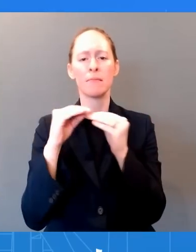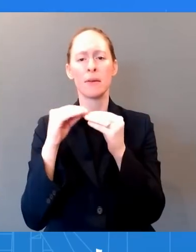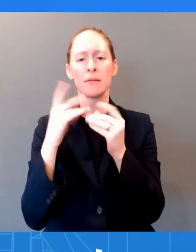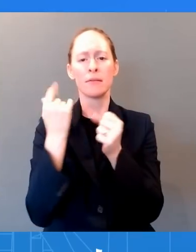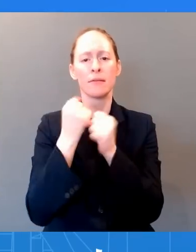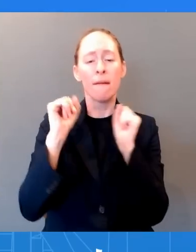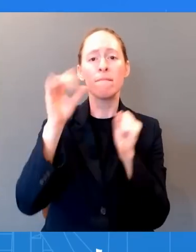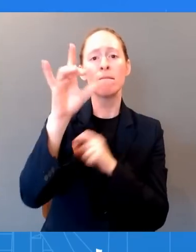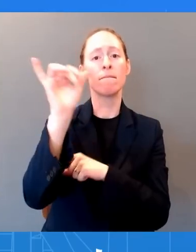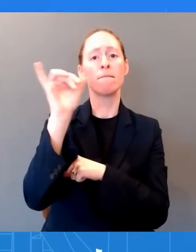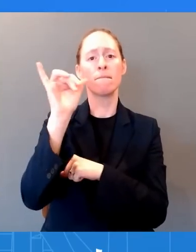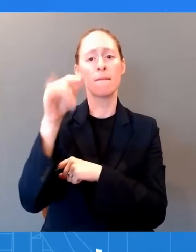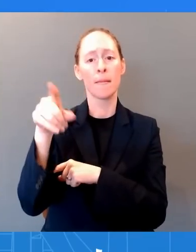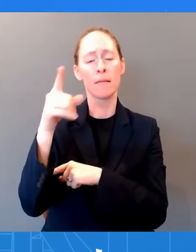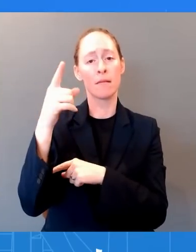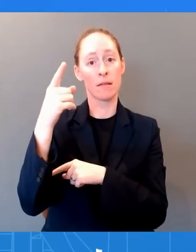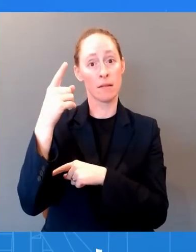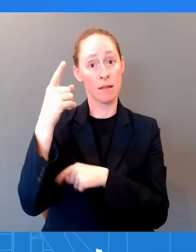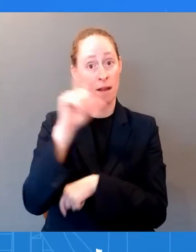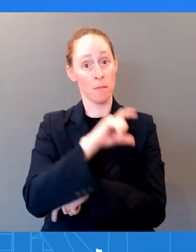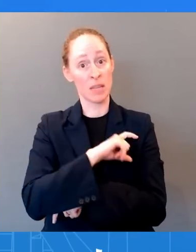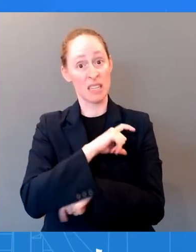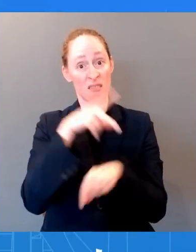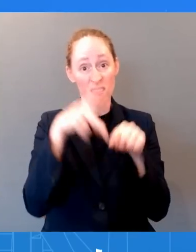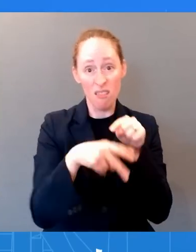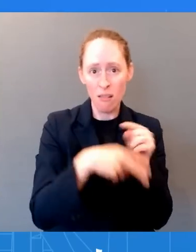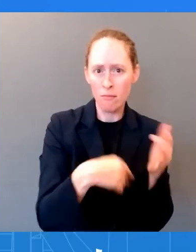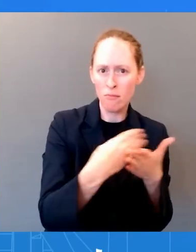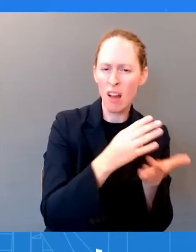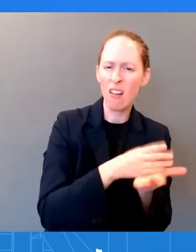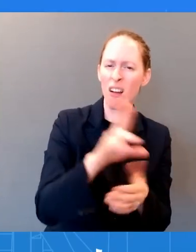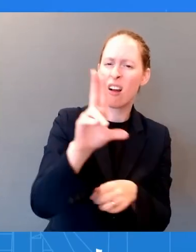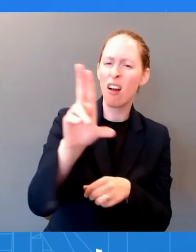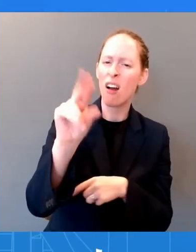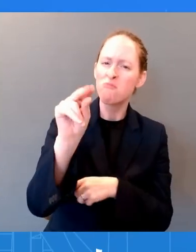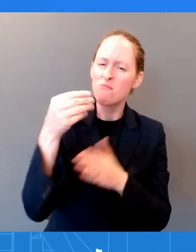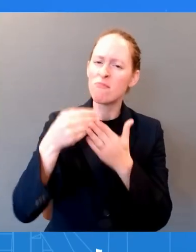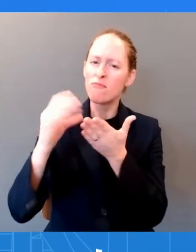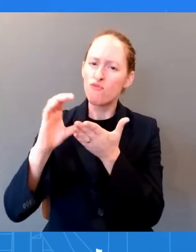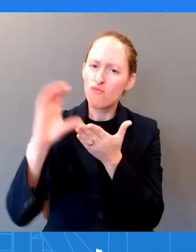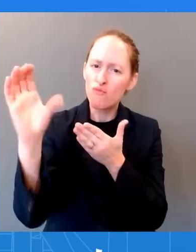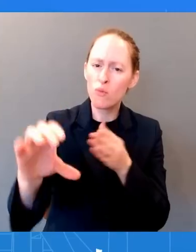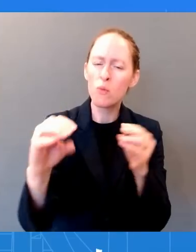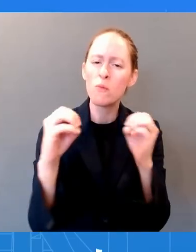He will highlight how his plan would invest 100 more cops for effective, accountable community